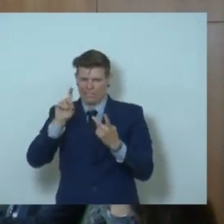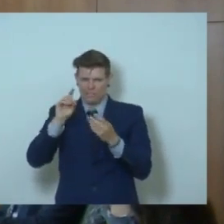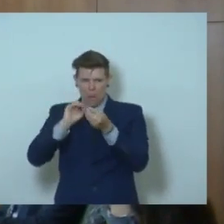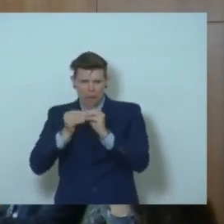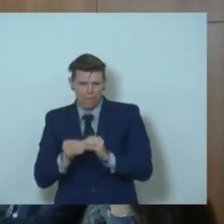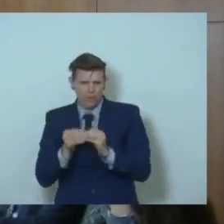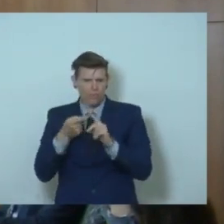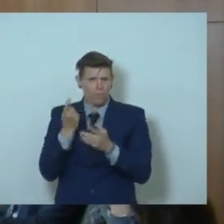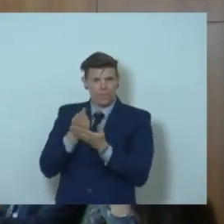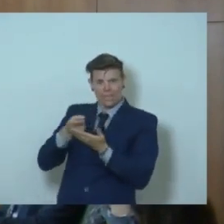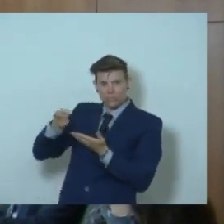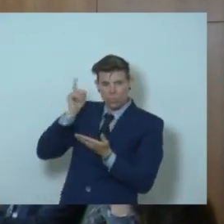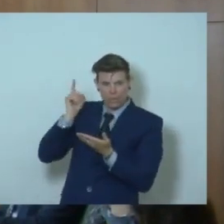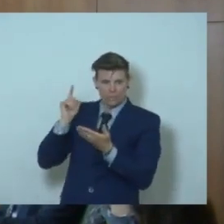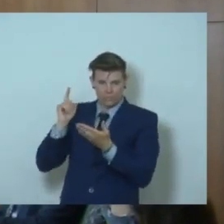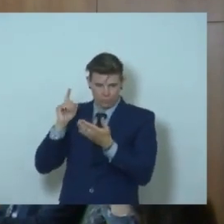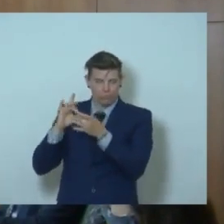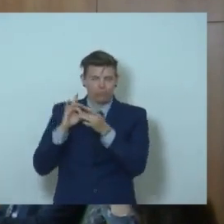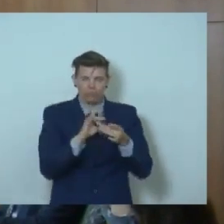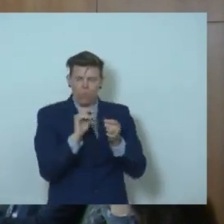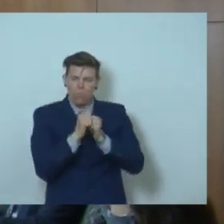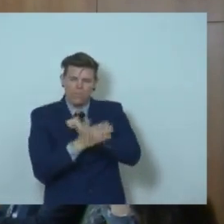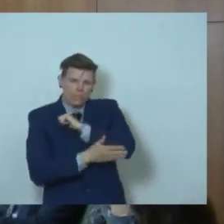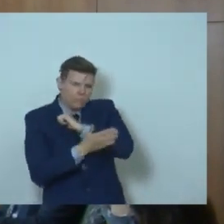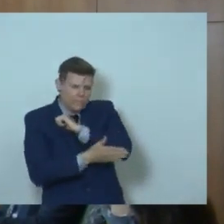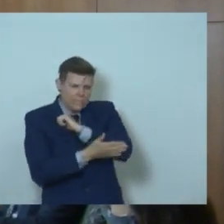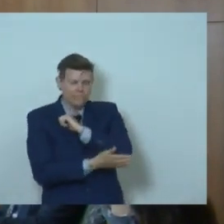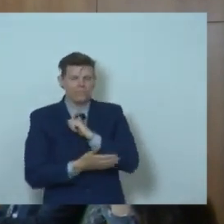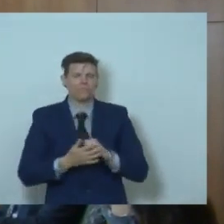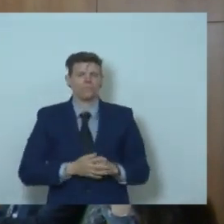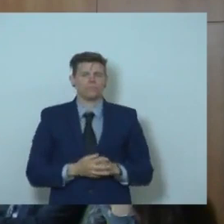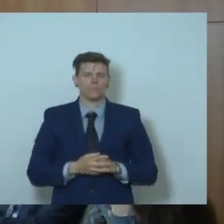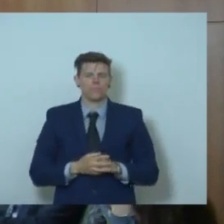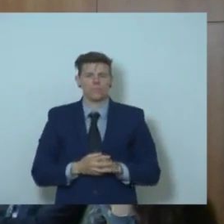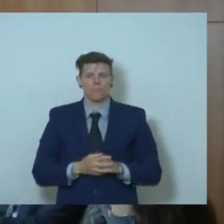I’M WONDERING IF THERE WILL IN FACT BEING MORE INFORMATION INFORMATION ADDED TO THE DATA DASHBOARD.